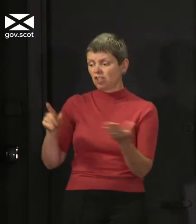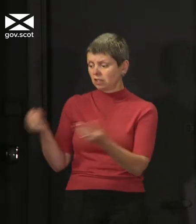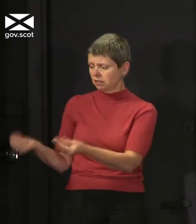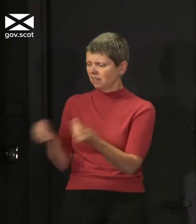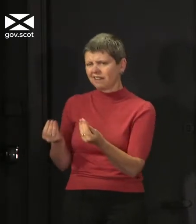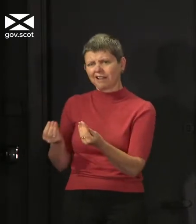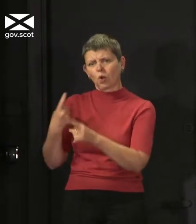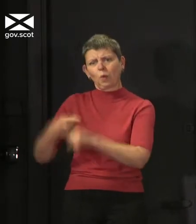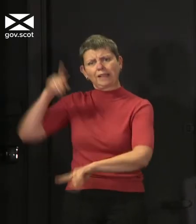now.